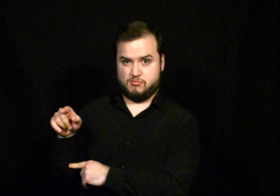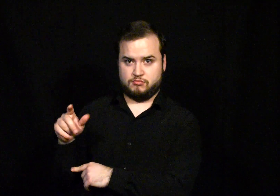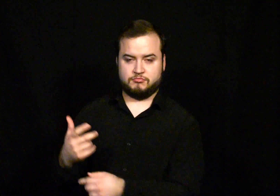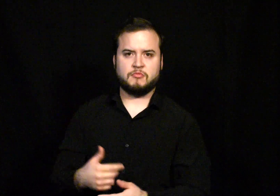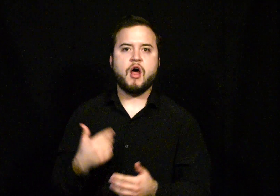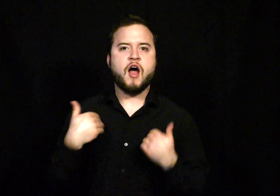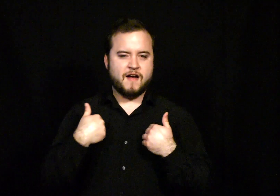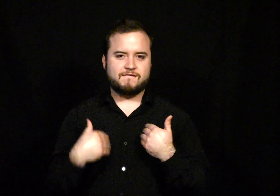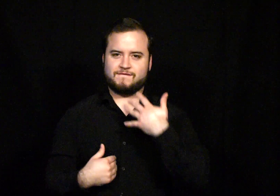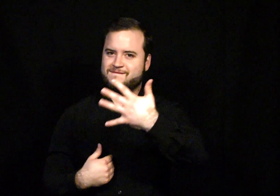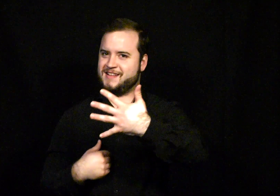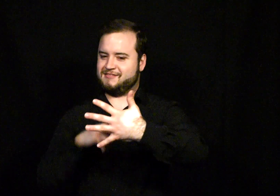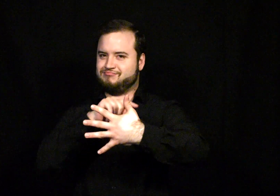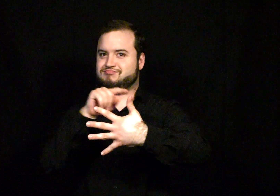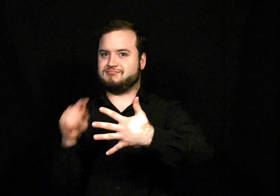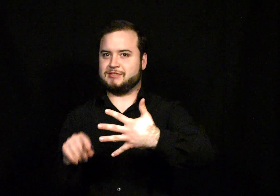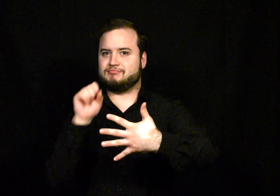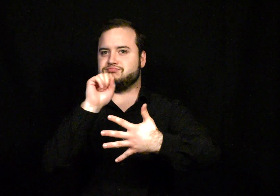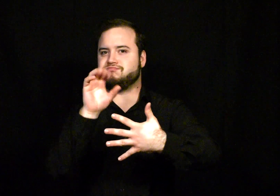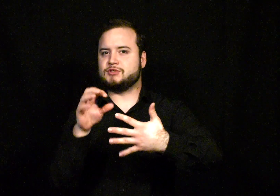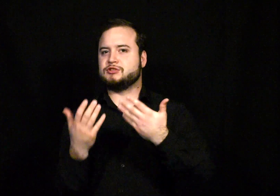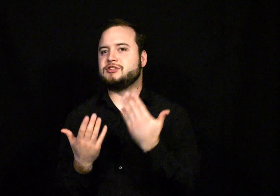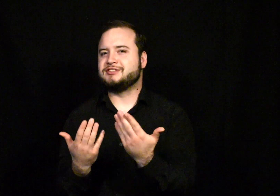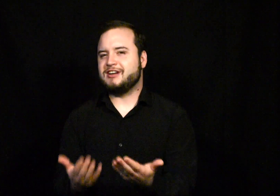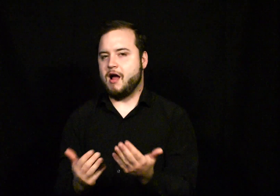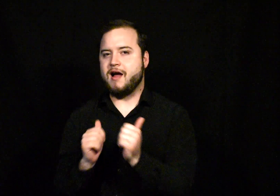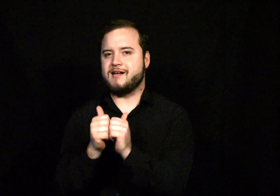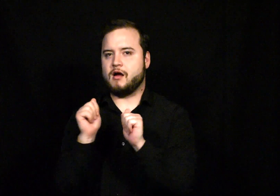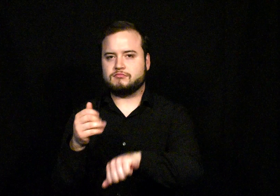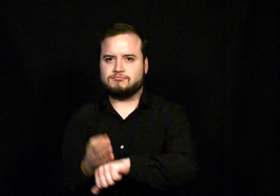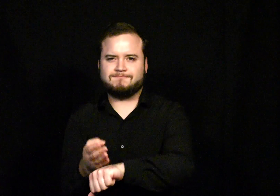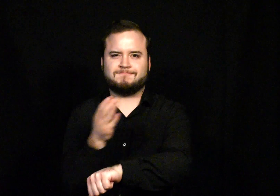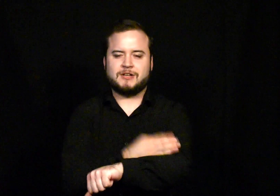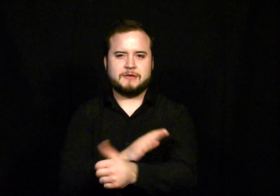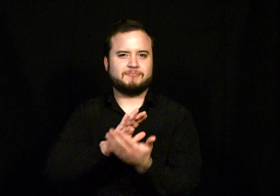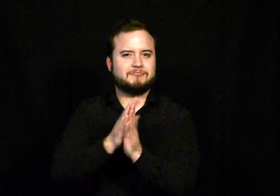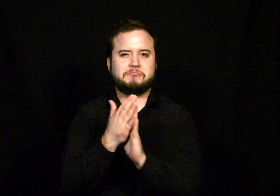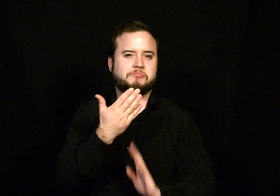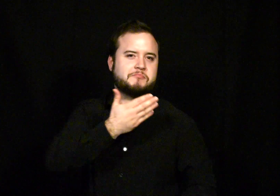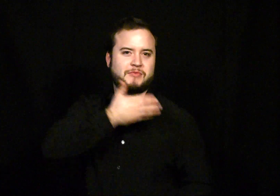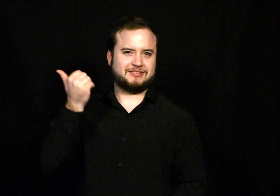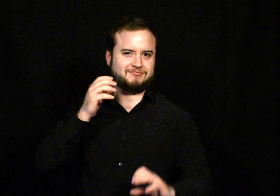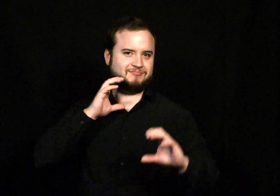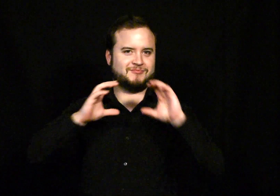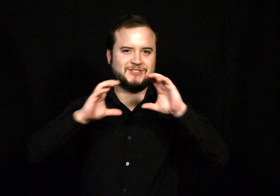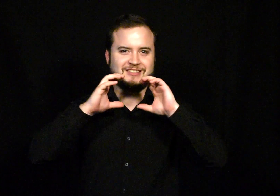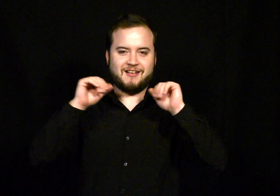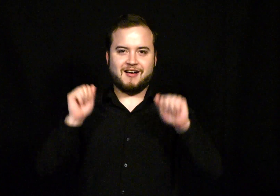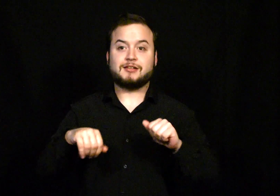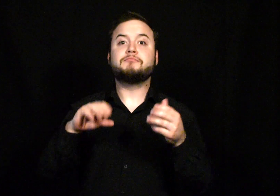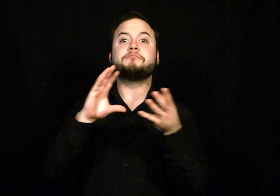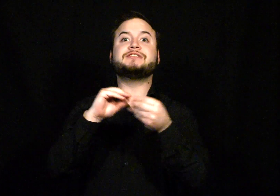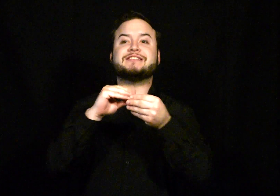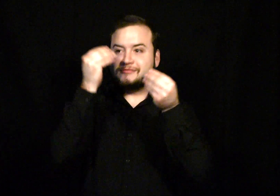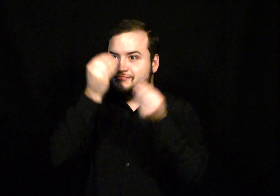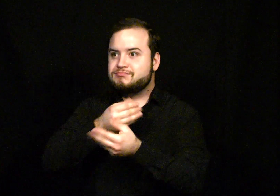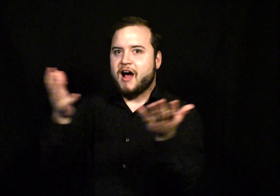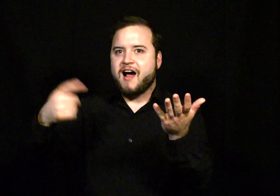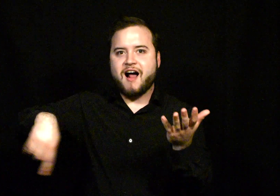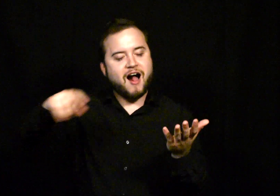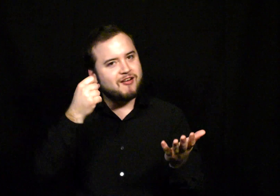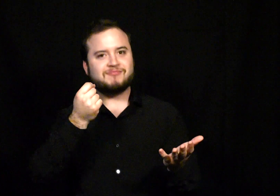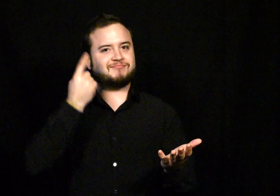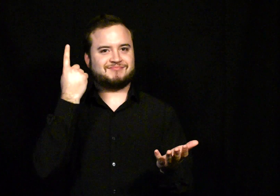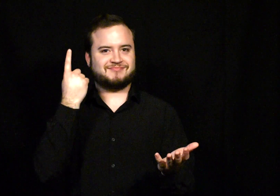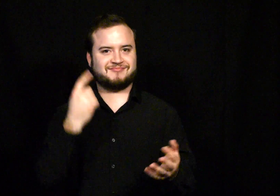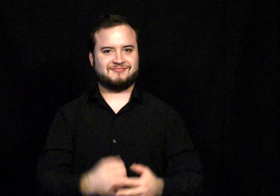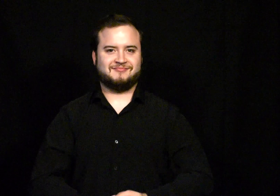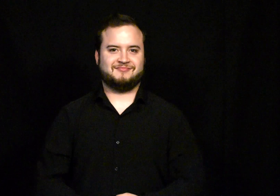here are five suggestions that may aid you in best communication practices to get your messages across.